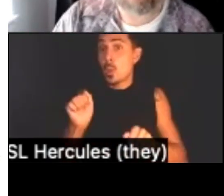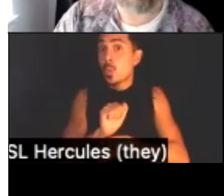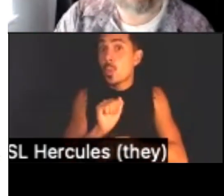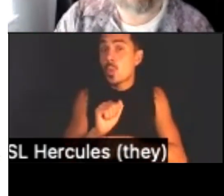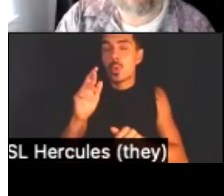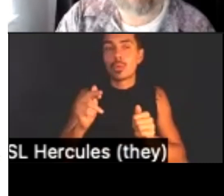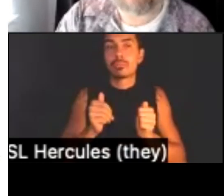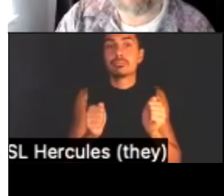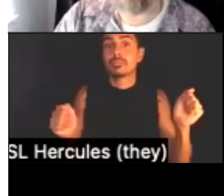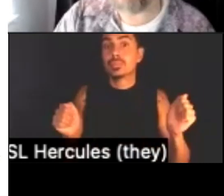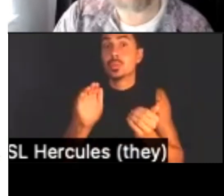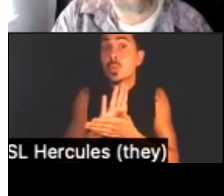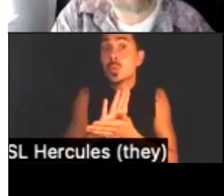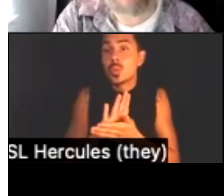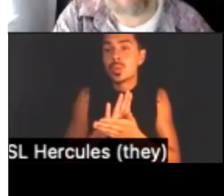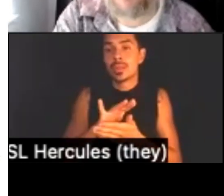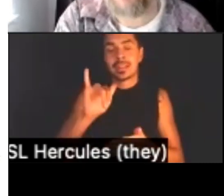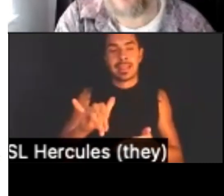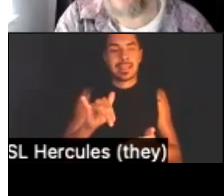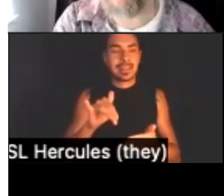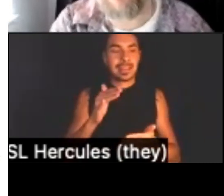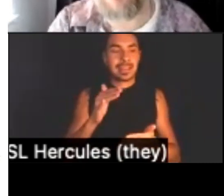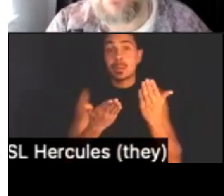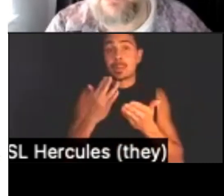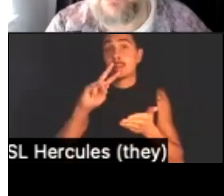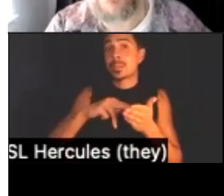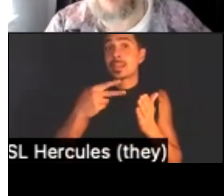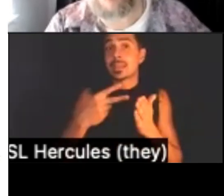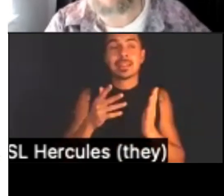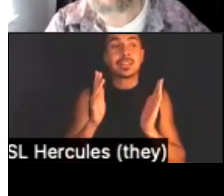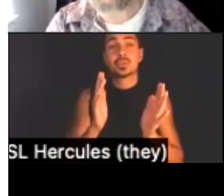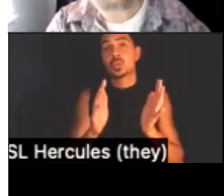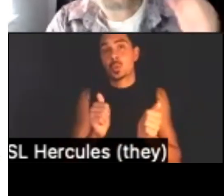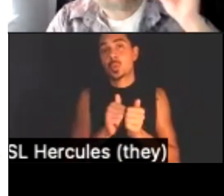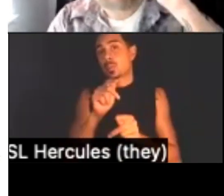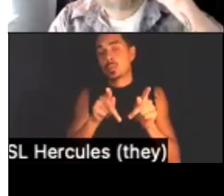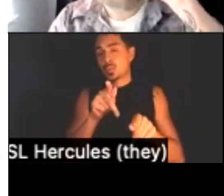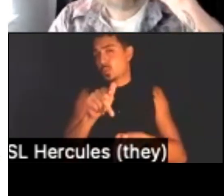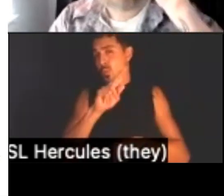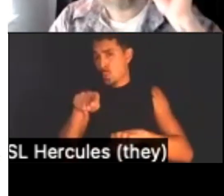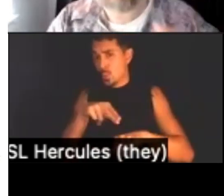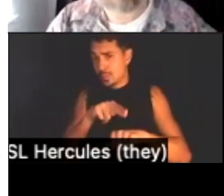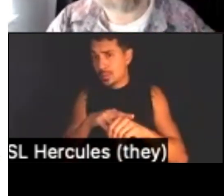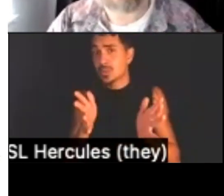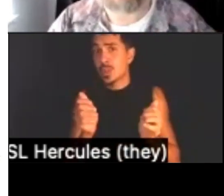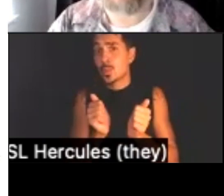And again, that may mean talking to people that you normally wouldn't be talking to. And again, this is not gonna be something